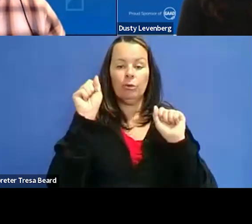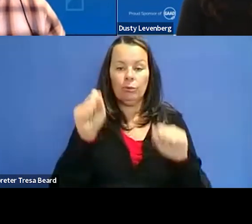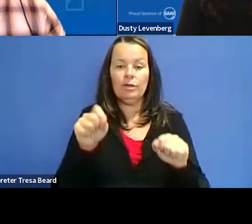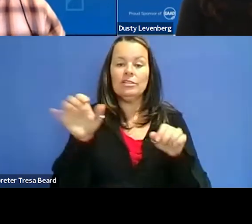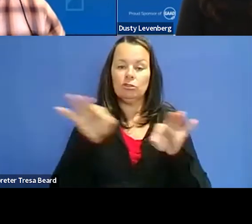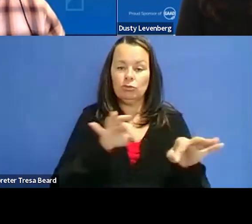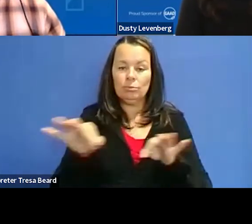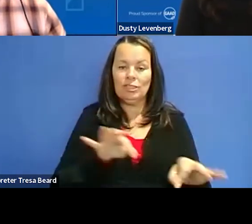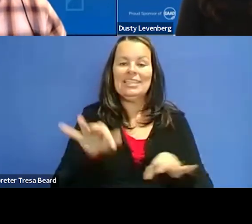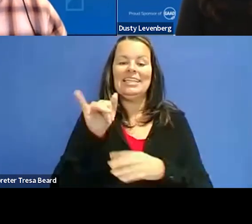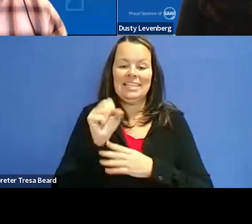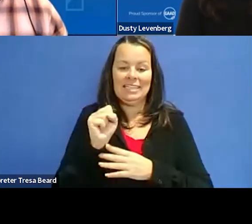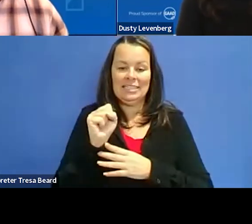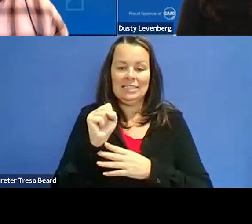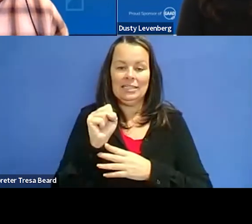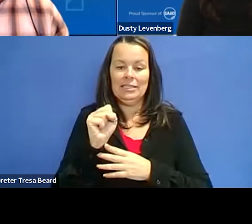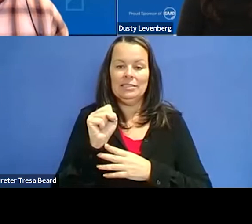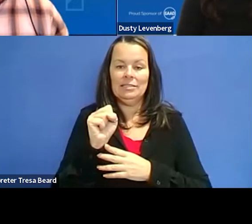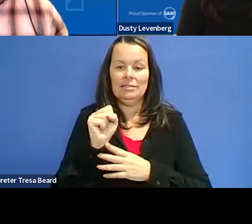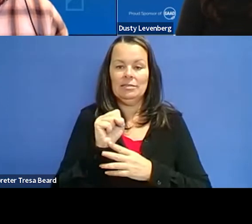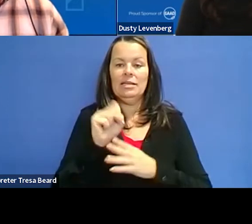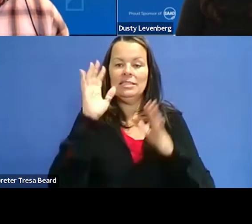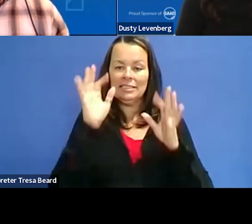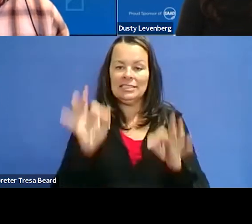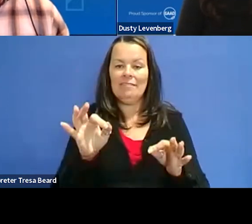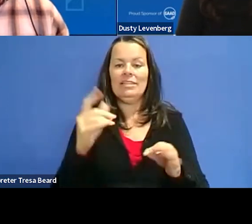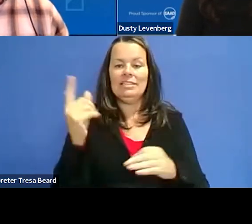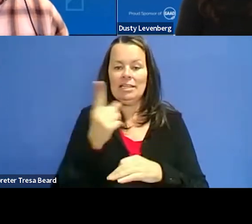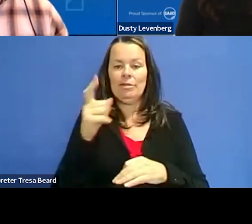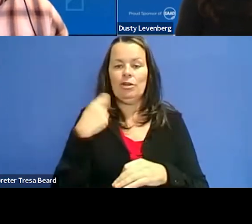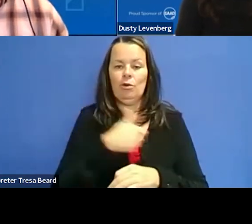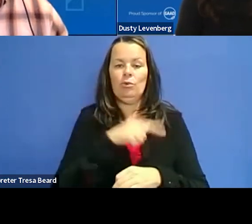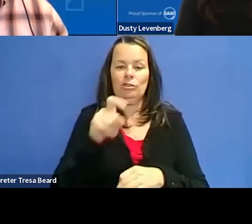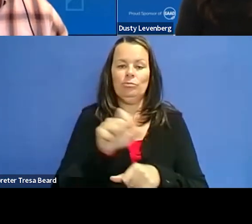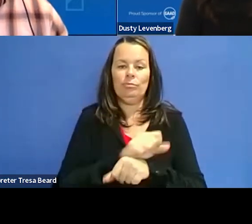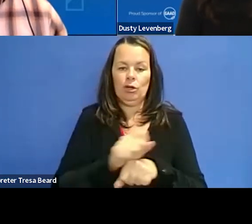I have seen some conversations and it's growing slowly but surely.